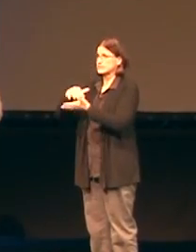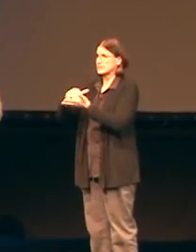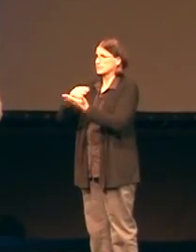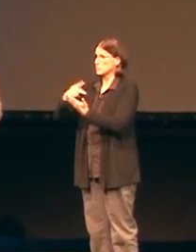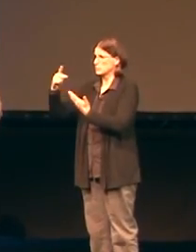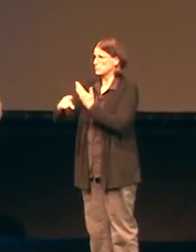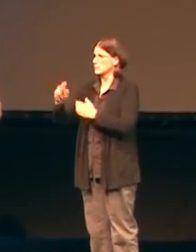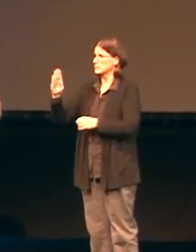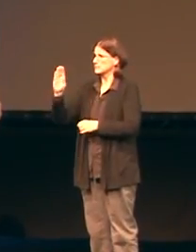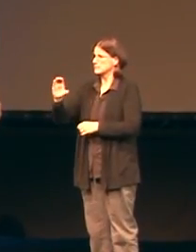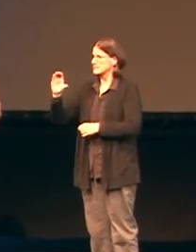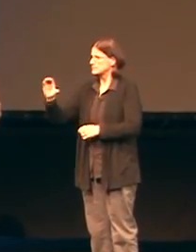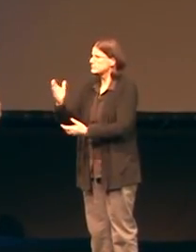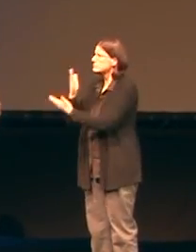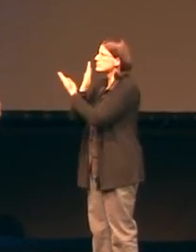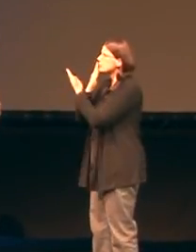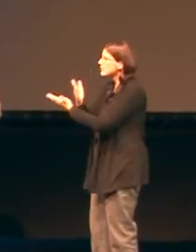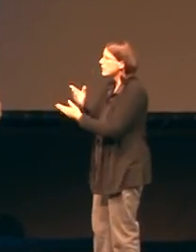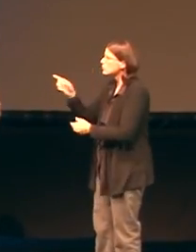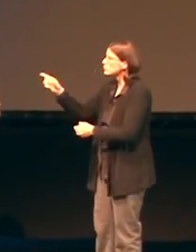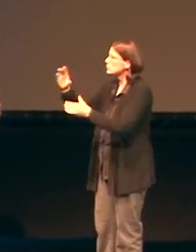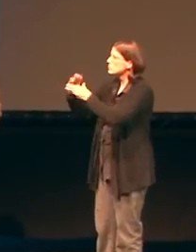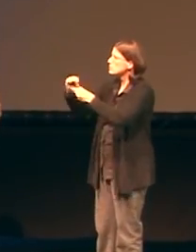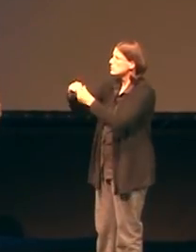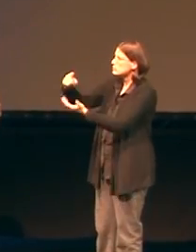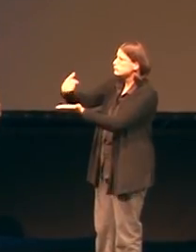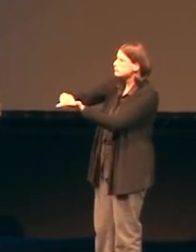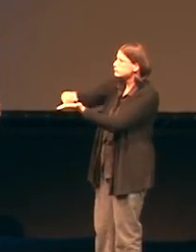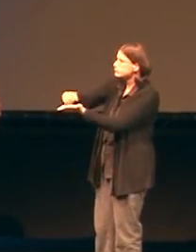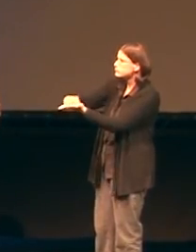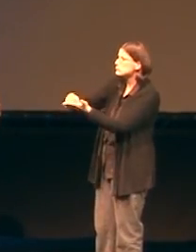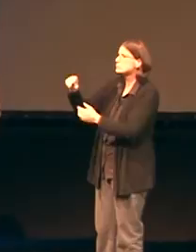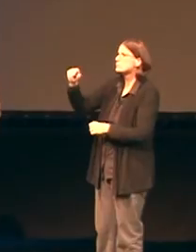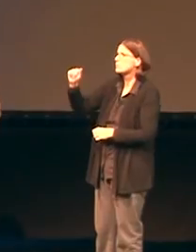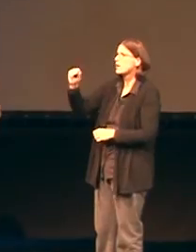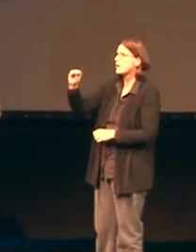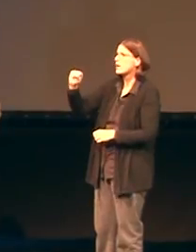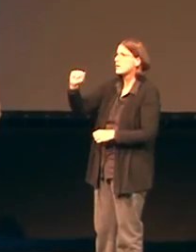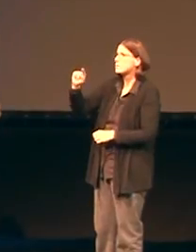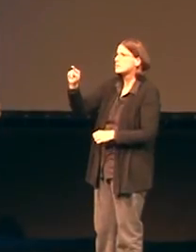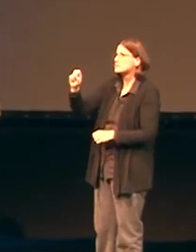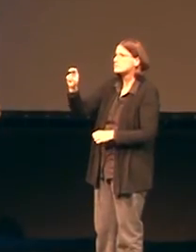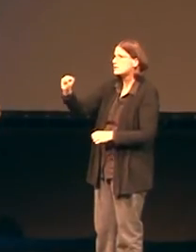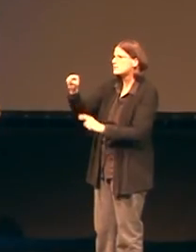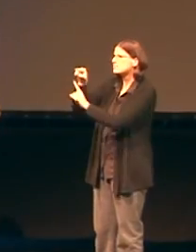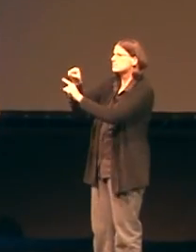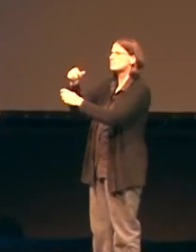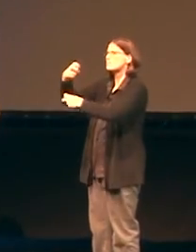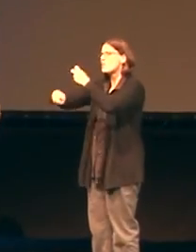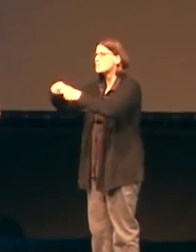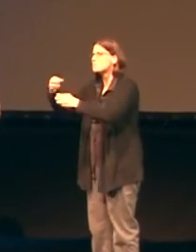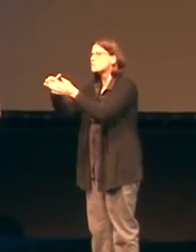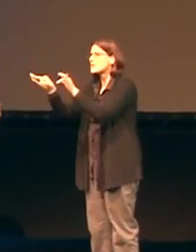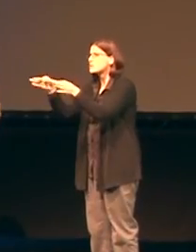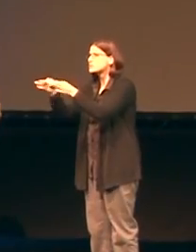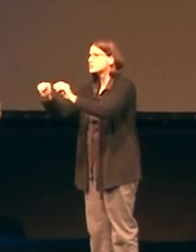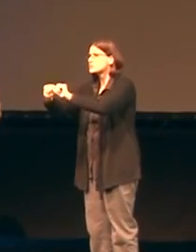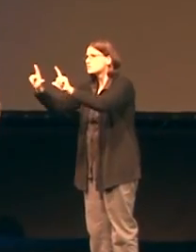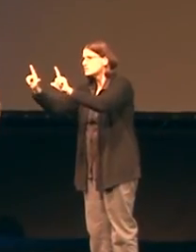talking about Amazon and issues related to captioning but I wonder if you could bring that to higher education? It seems that every